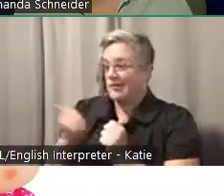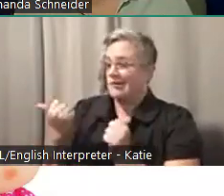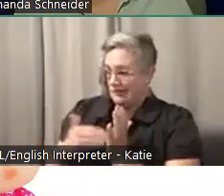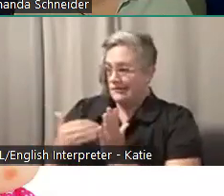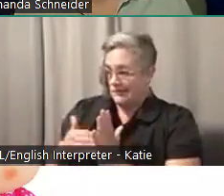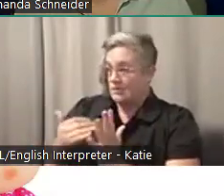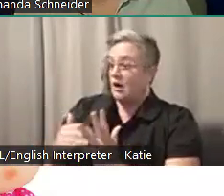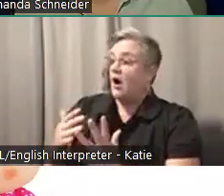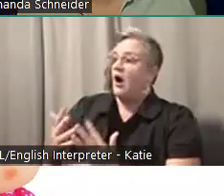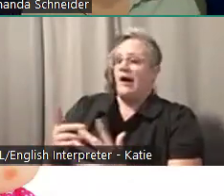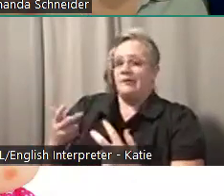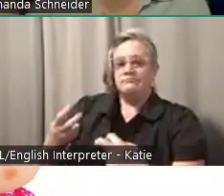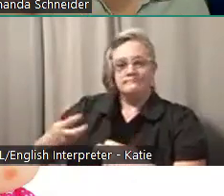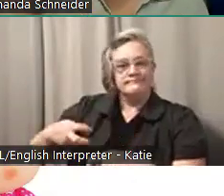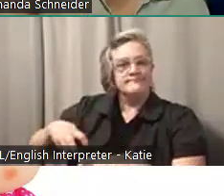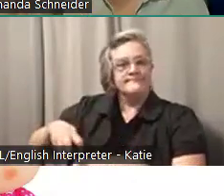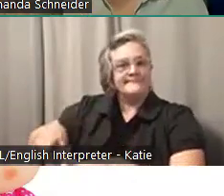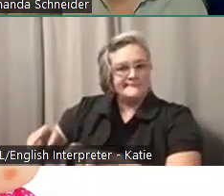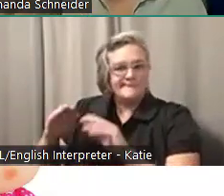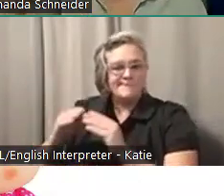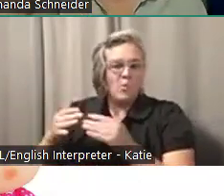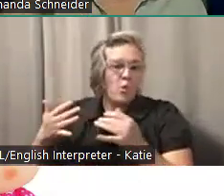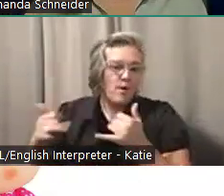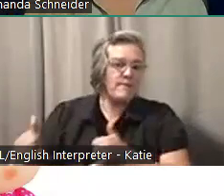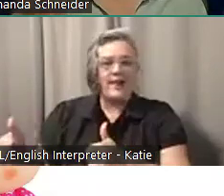You can incorporate this, um, this kind of free play into…